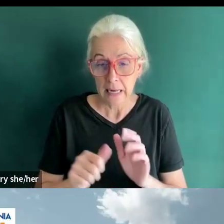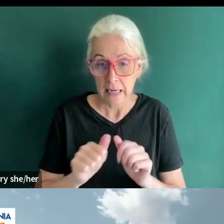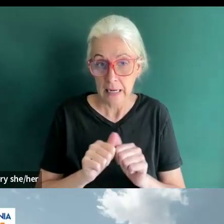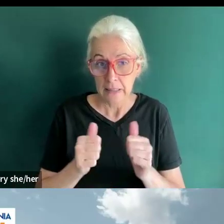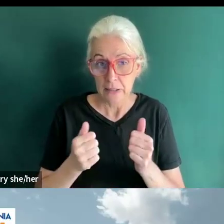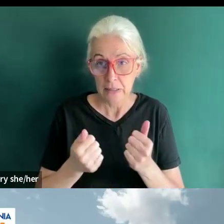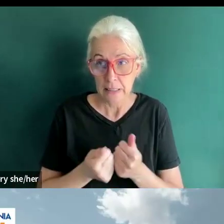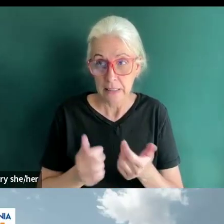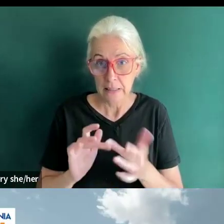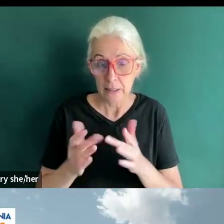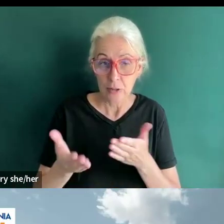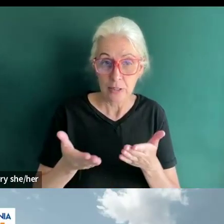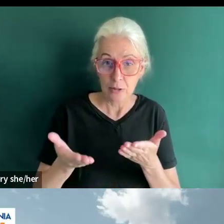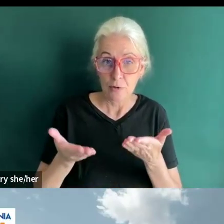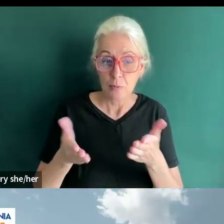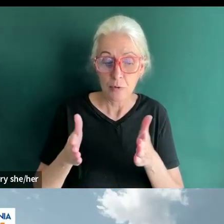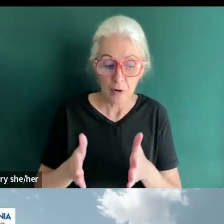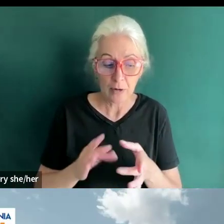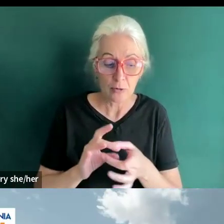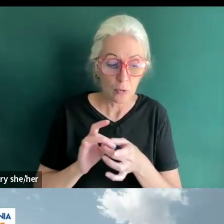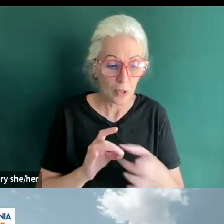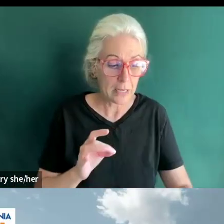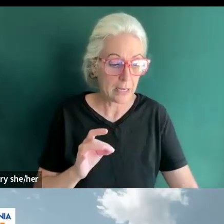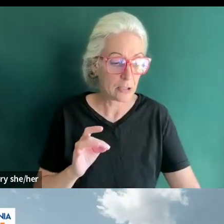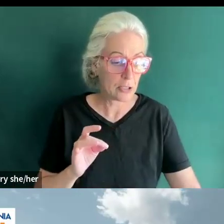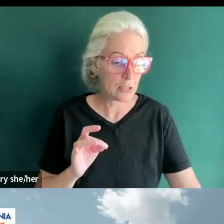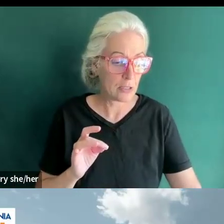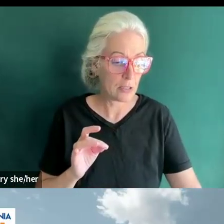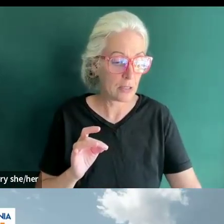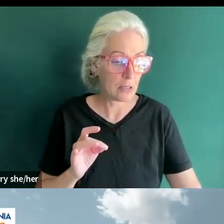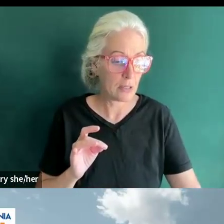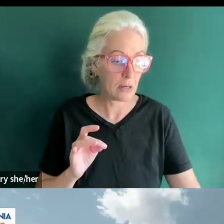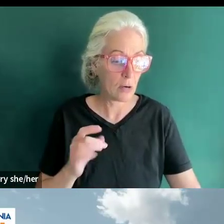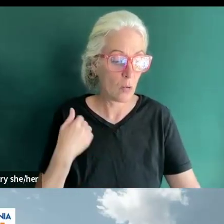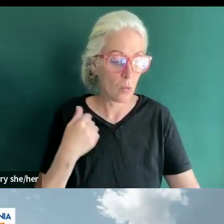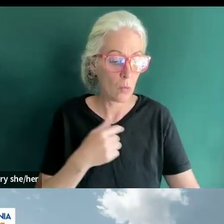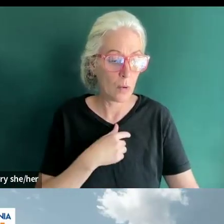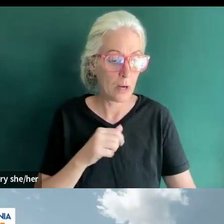internet service provider coordination group that we've worked with during the